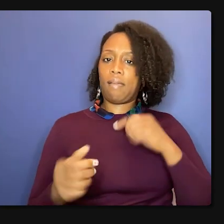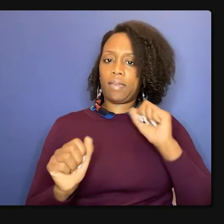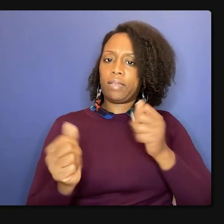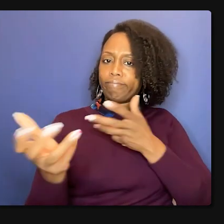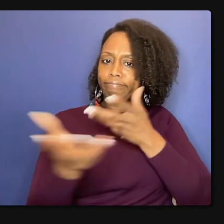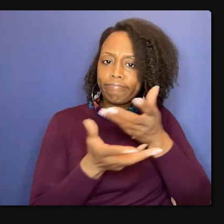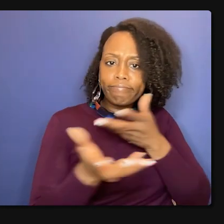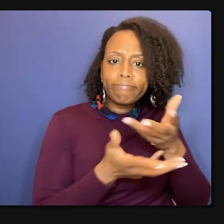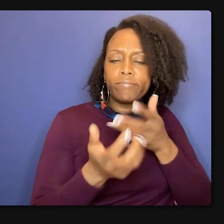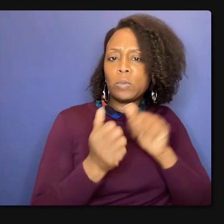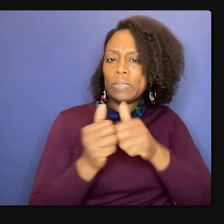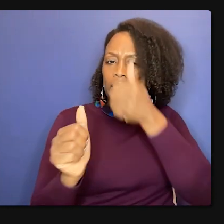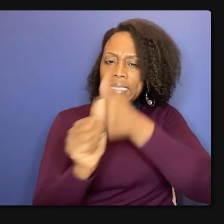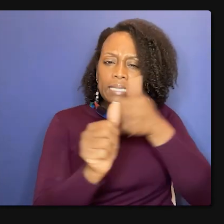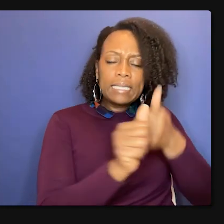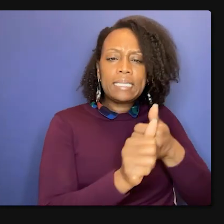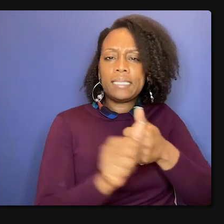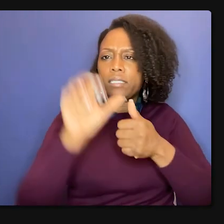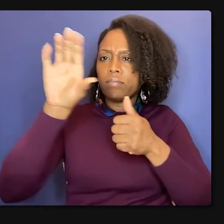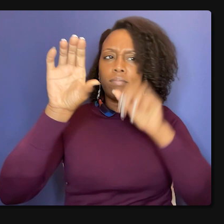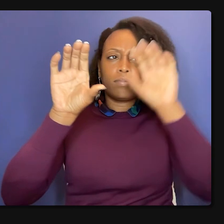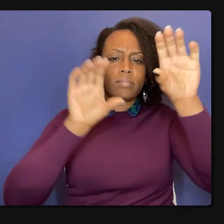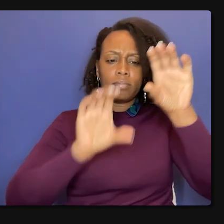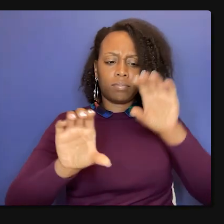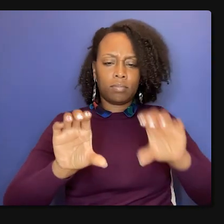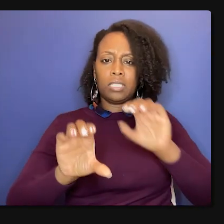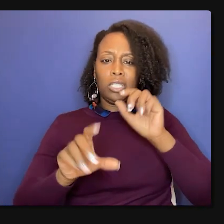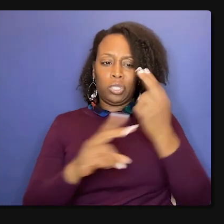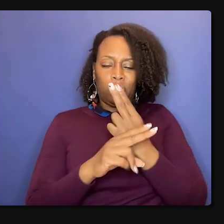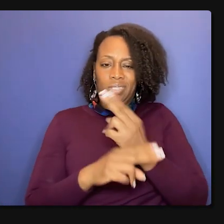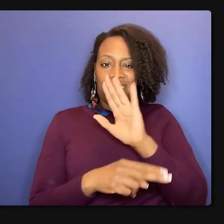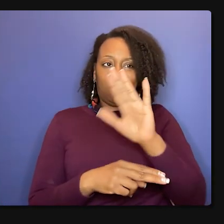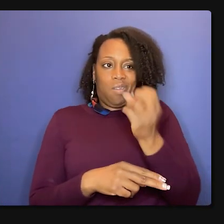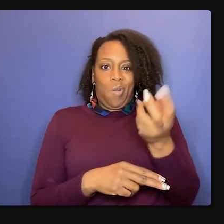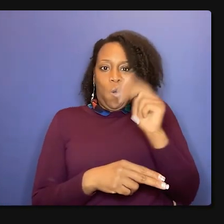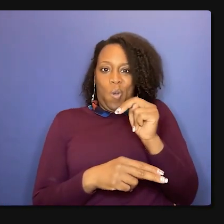So I can interact with each console using their own assigned controller.